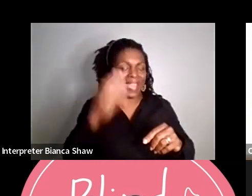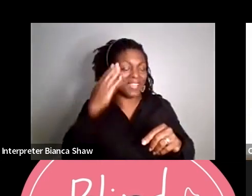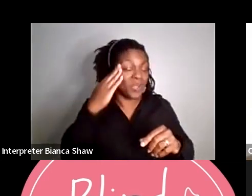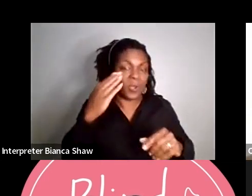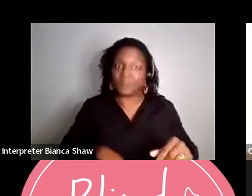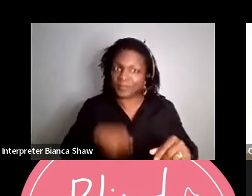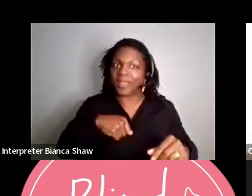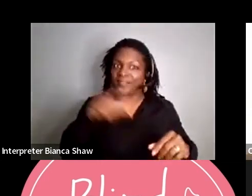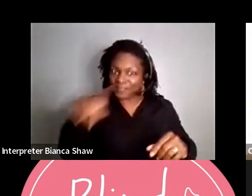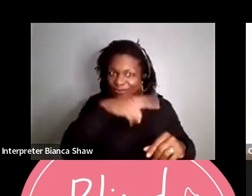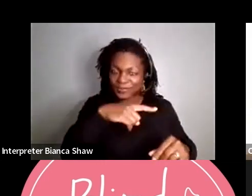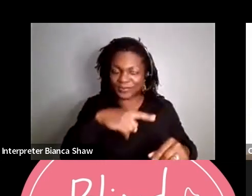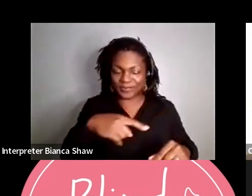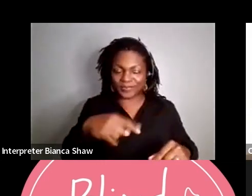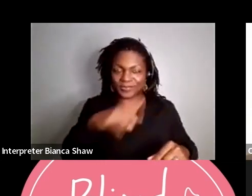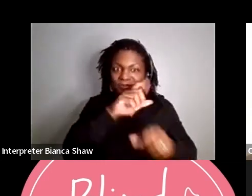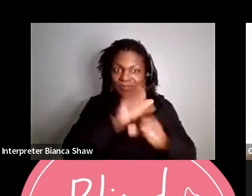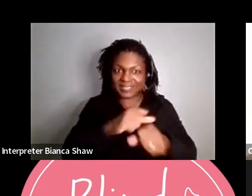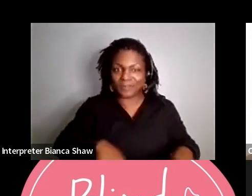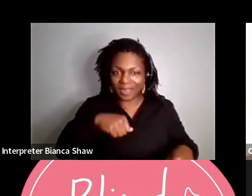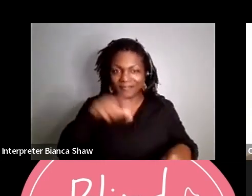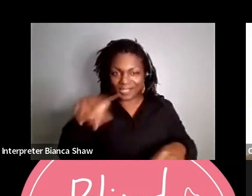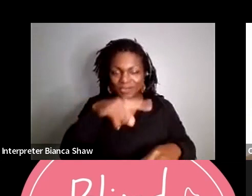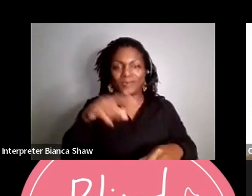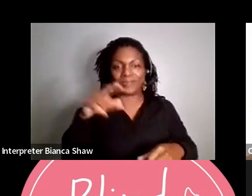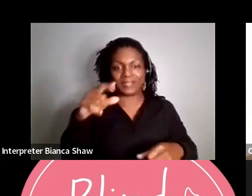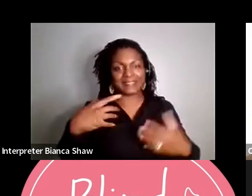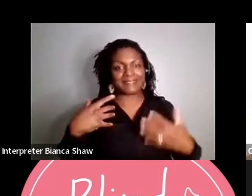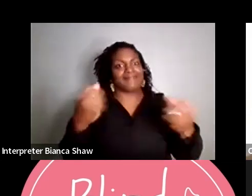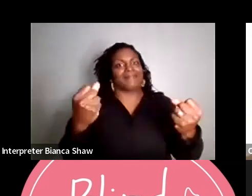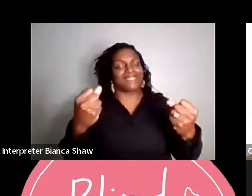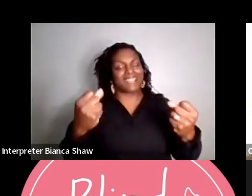To come on here and talk about So Ashvan mentioned earlier.